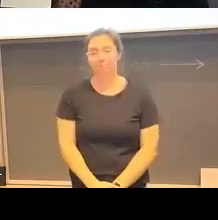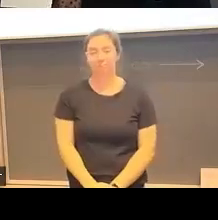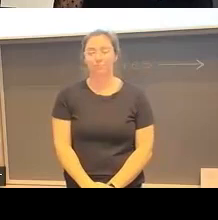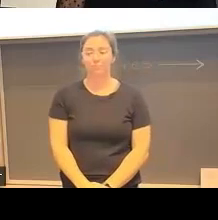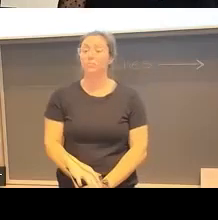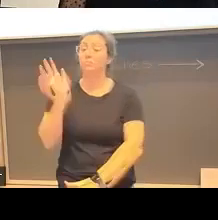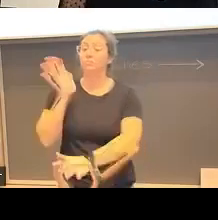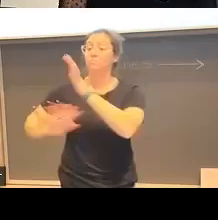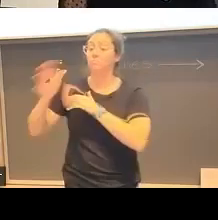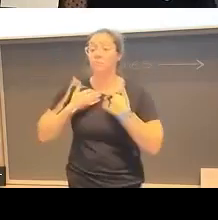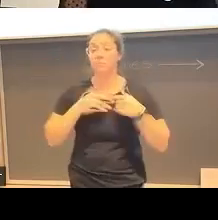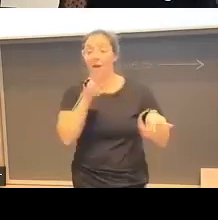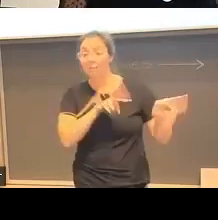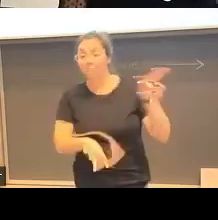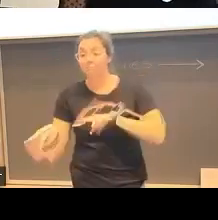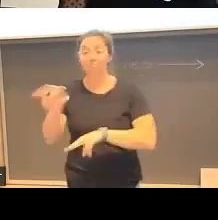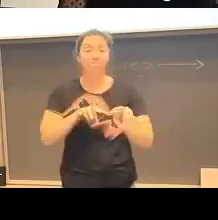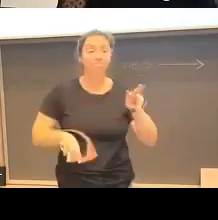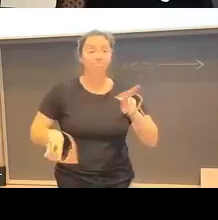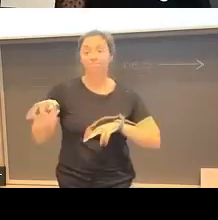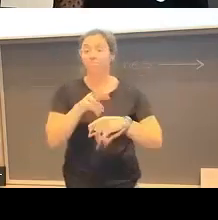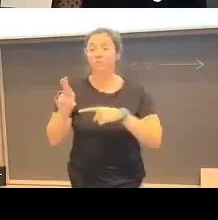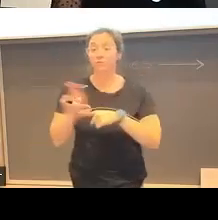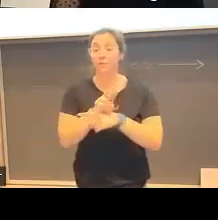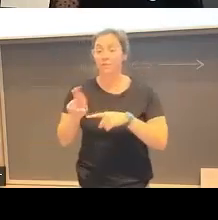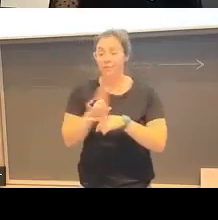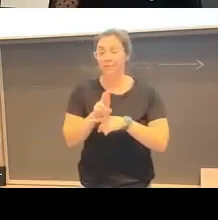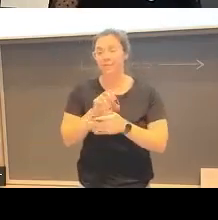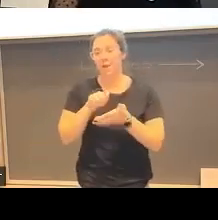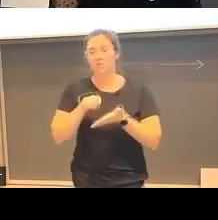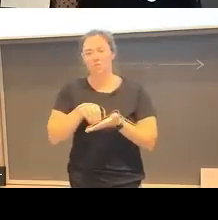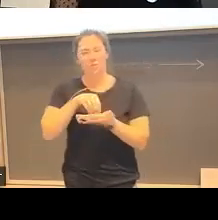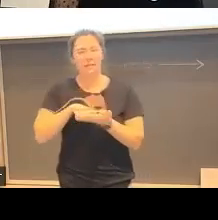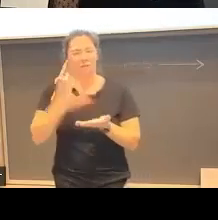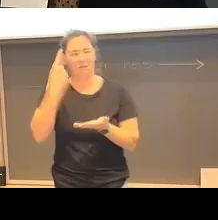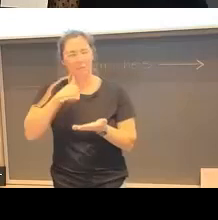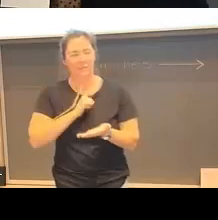of my observing a Shad of observing a resident I wrote The Following notes to myself clinical